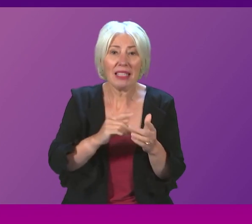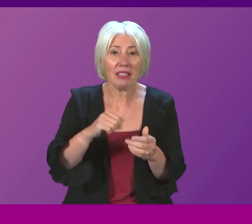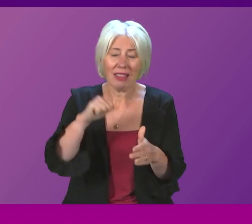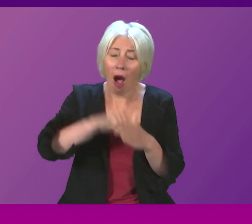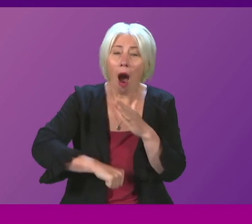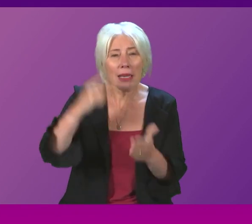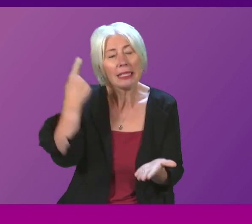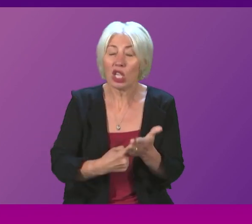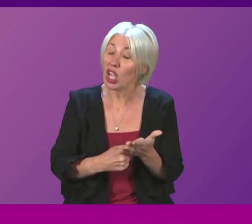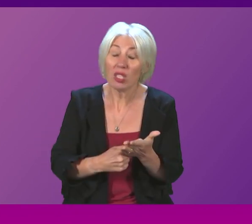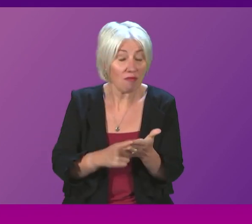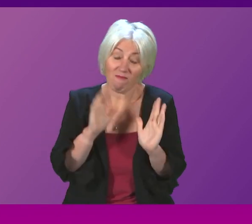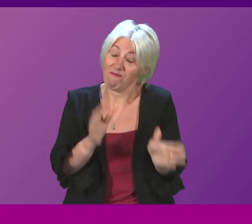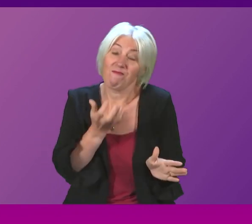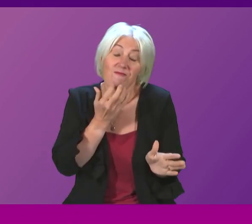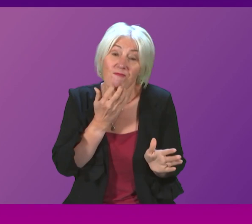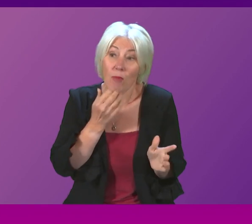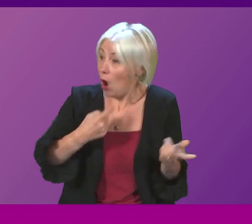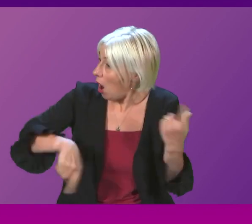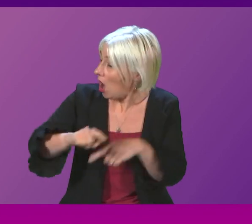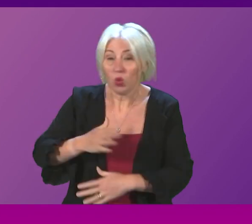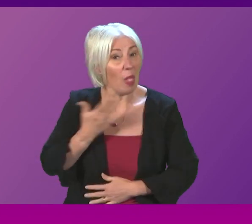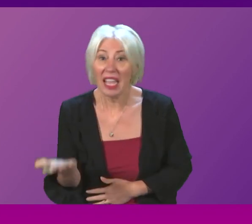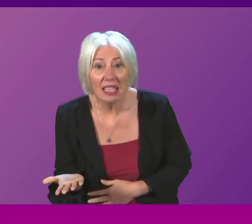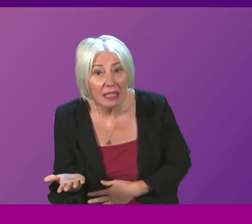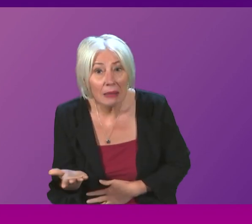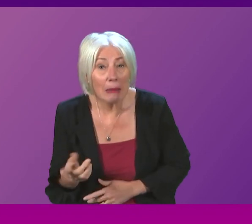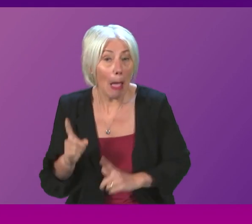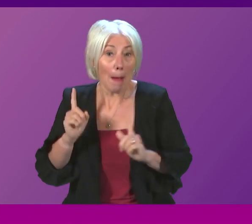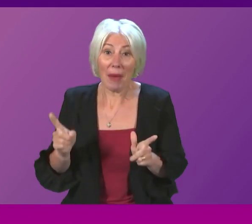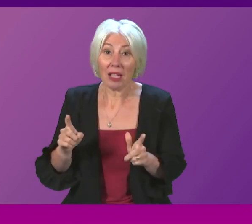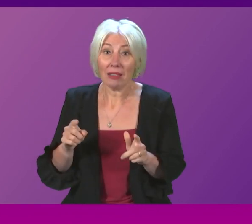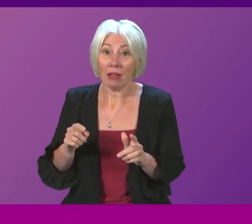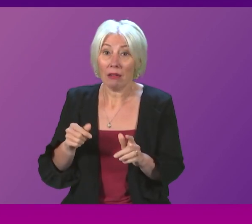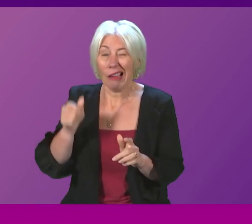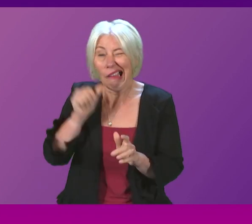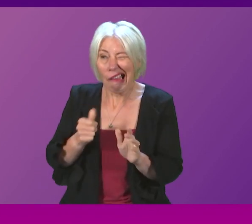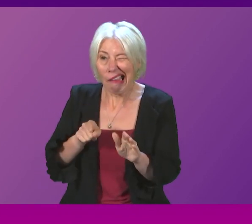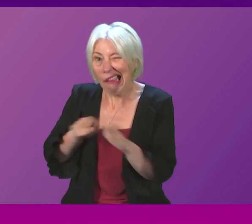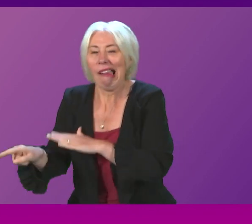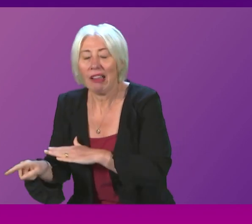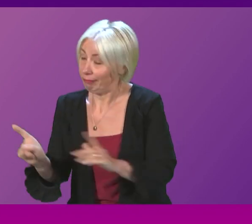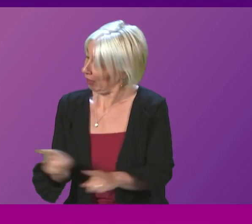That is the reality that we face: none of us likes it, but we cannot escape it.